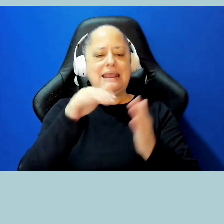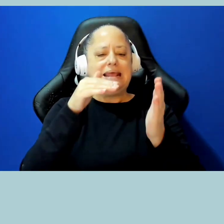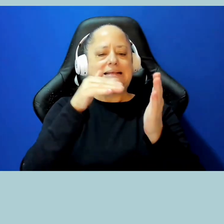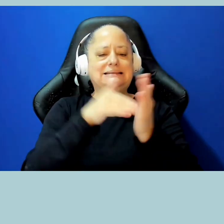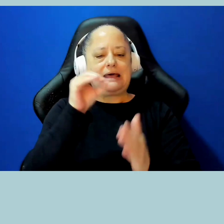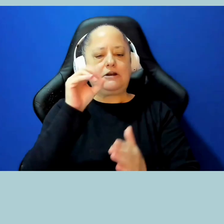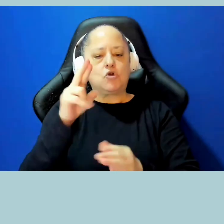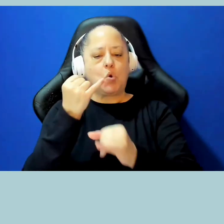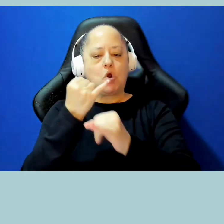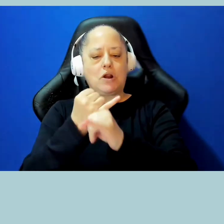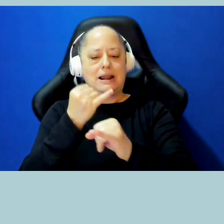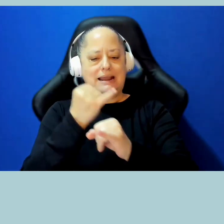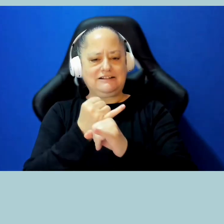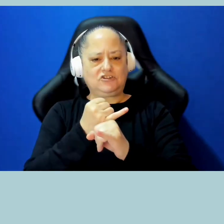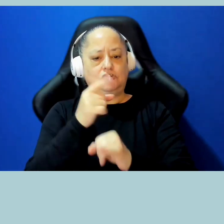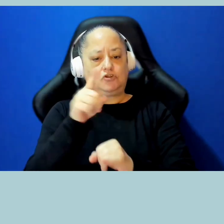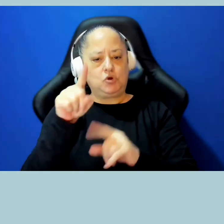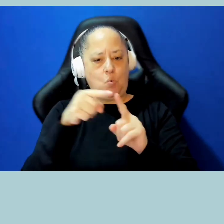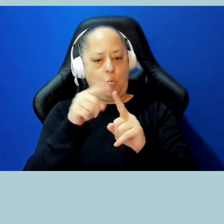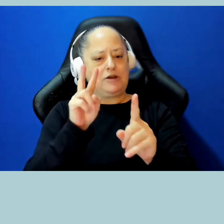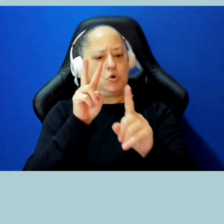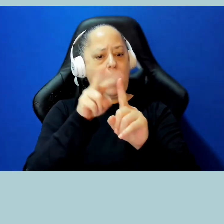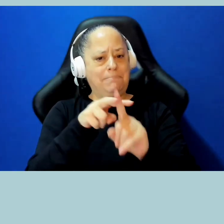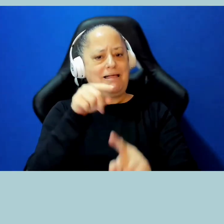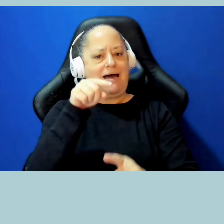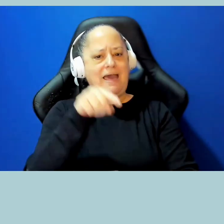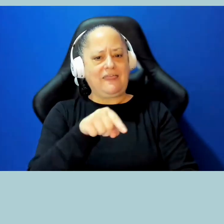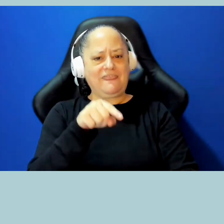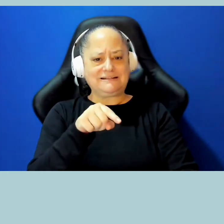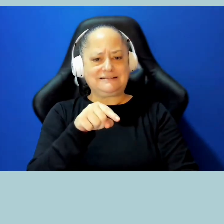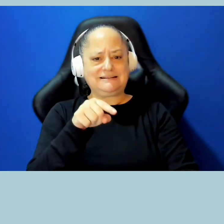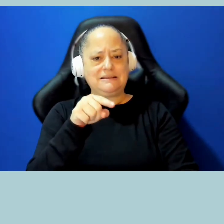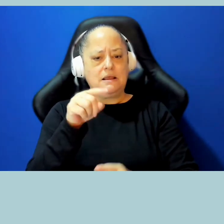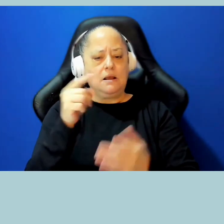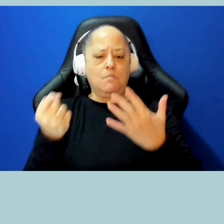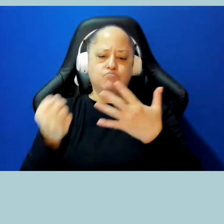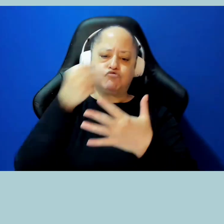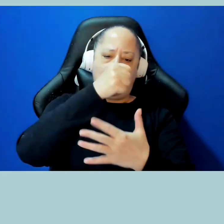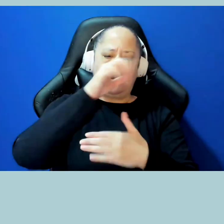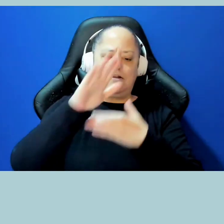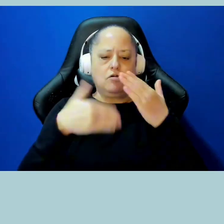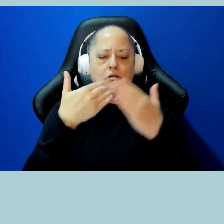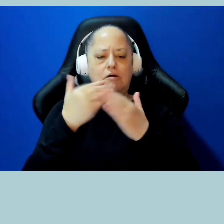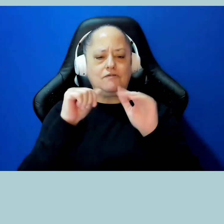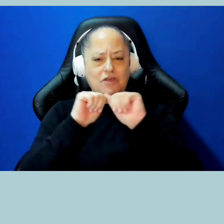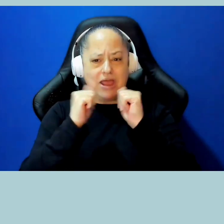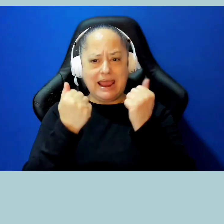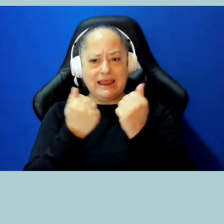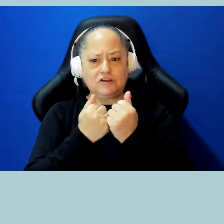And when you're applying, say, hey, this is a priority of the entire agency, the ICs will know